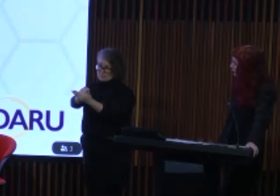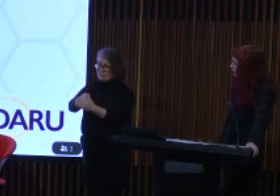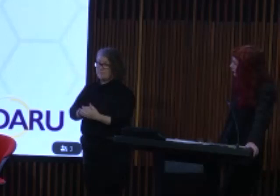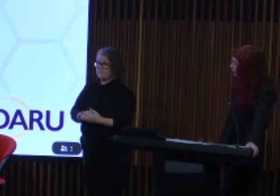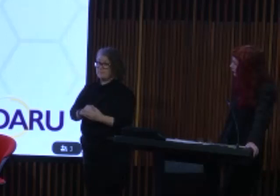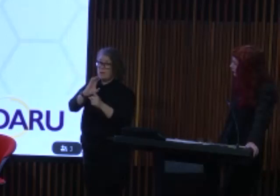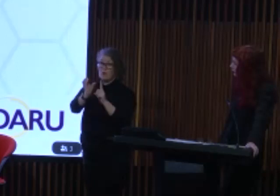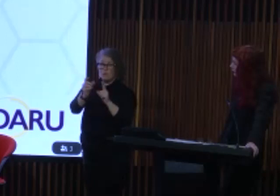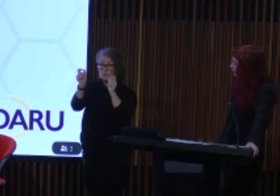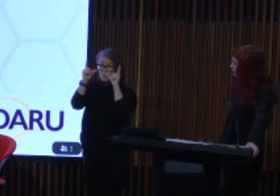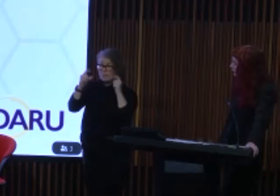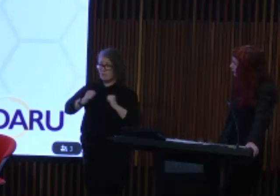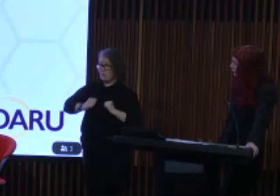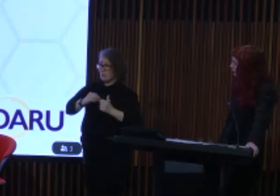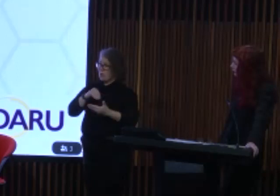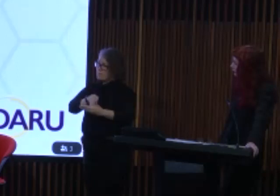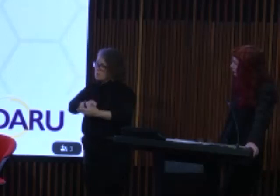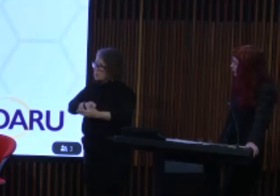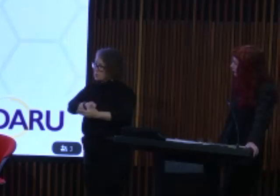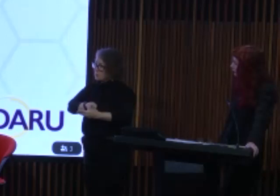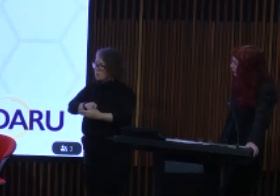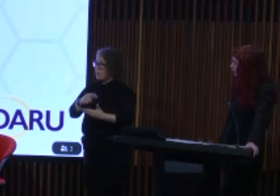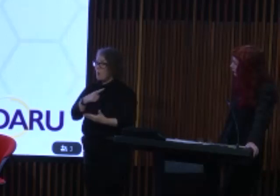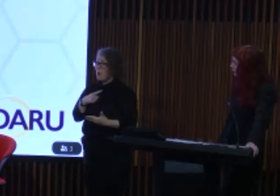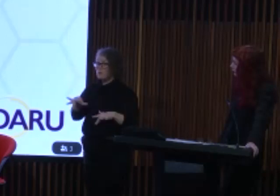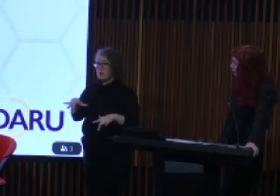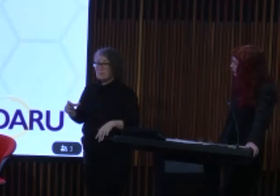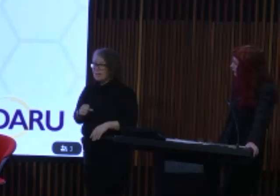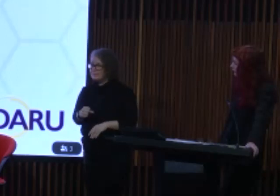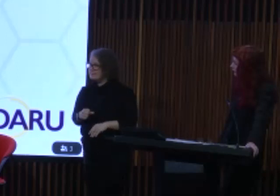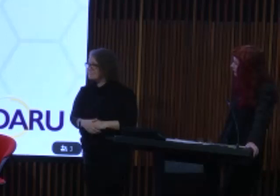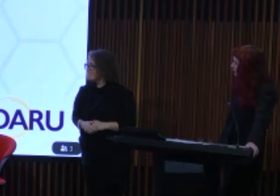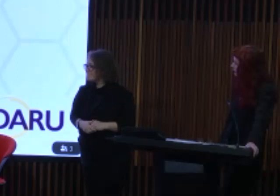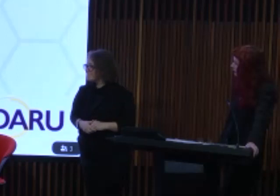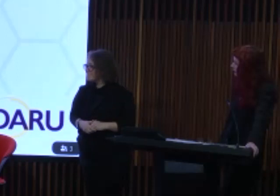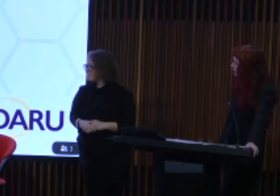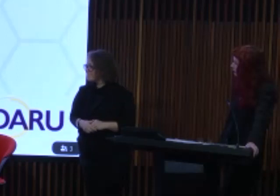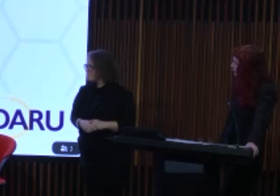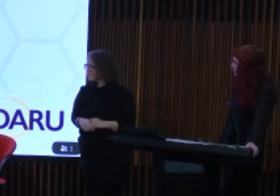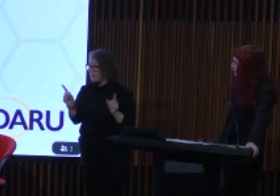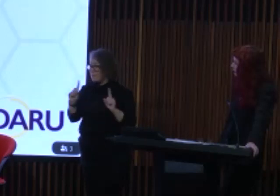training I've put in because it's not mandatory and at the moment I feel it's just box ticking